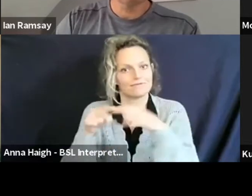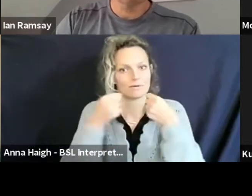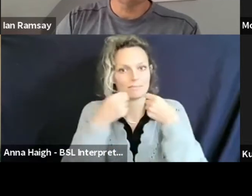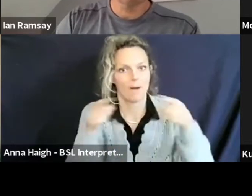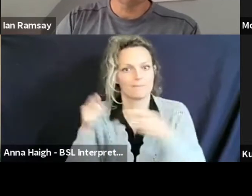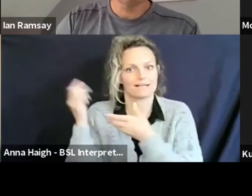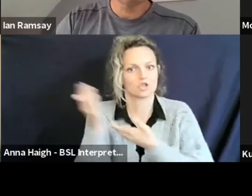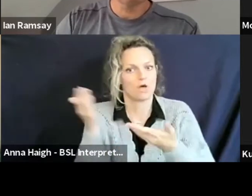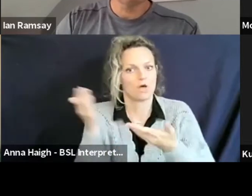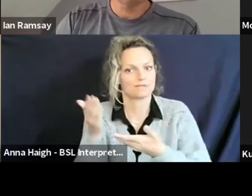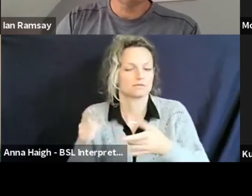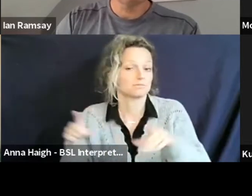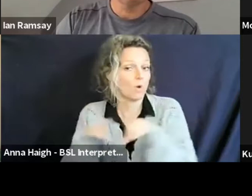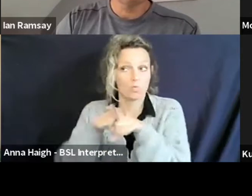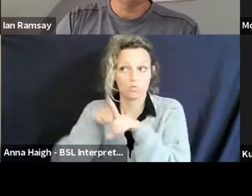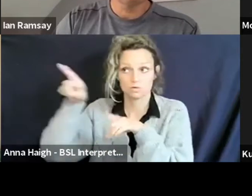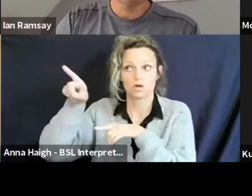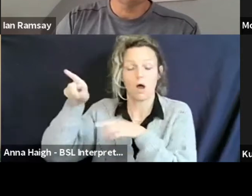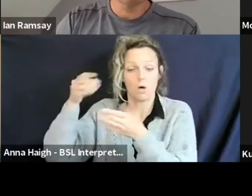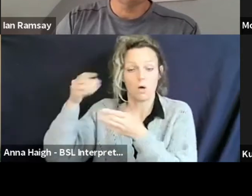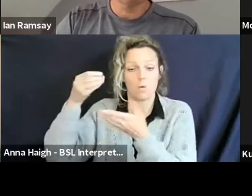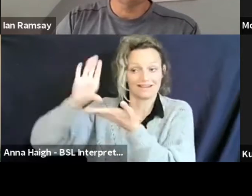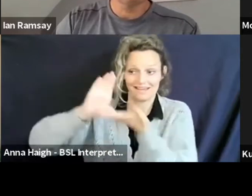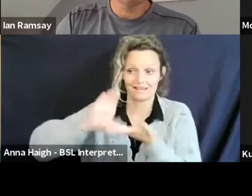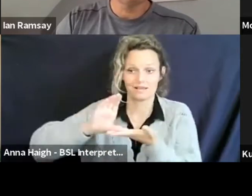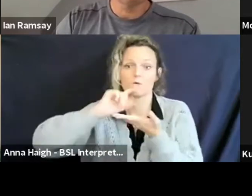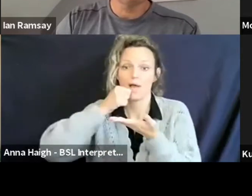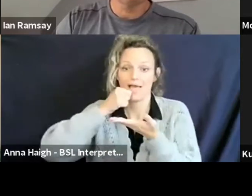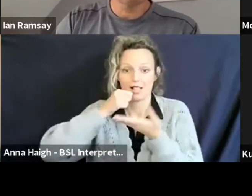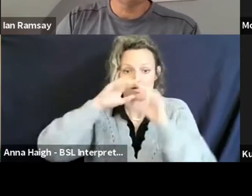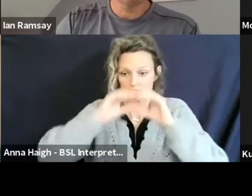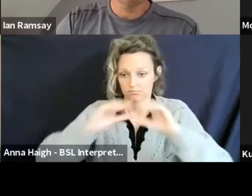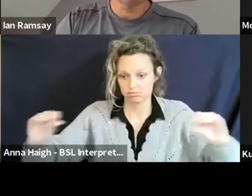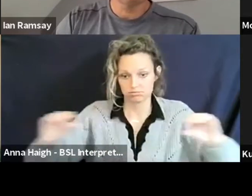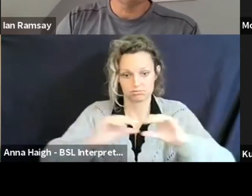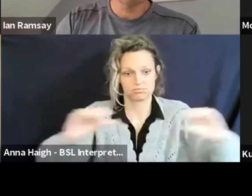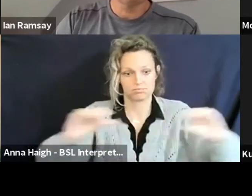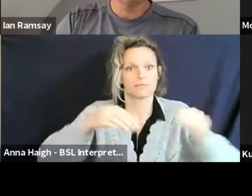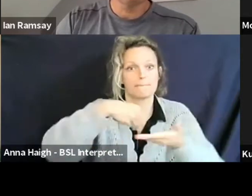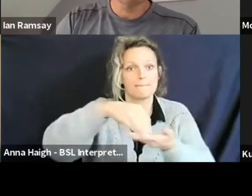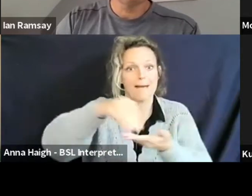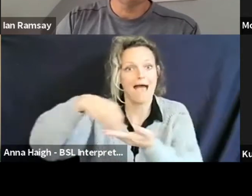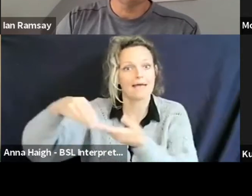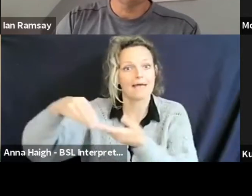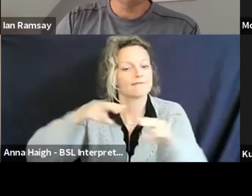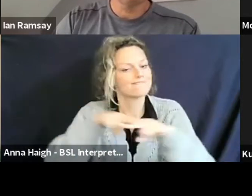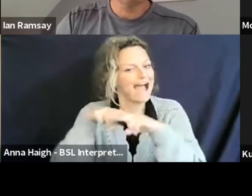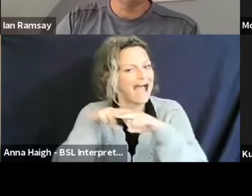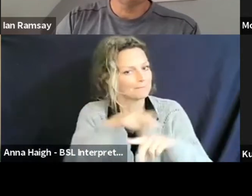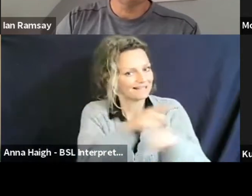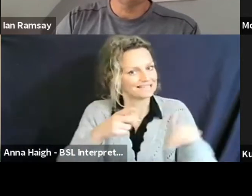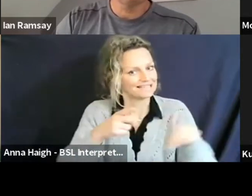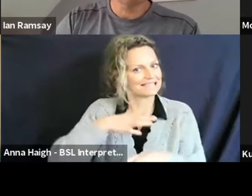So the money that they collect pays for our vital services, our hospitals, emergency services, armed forces. But they also administer payments for families who need them.